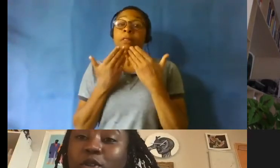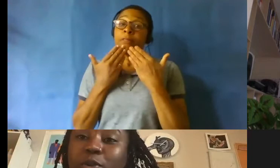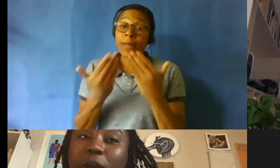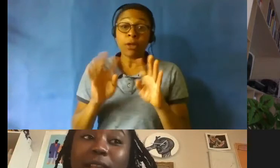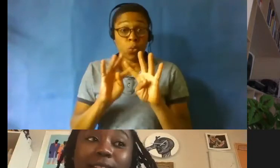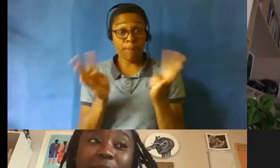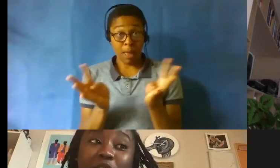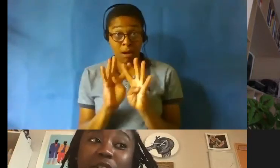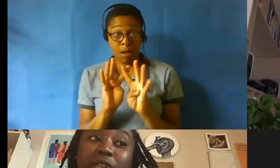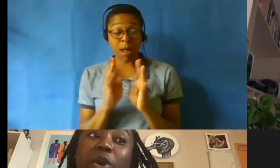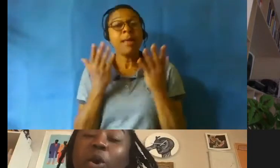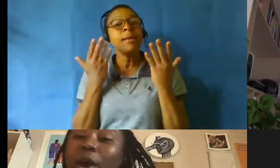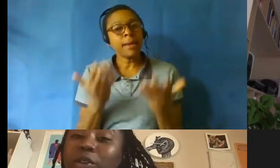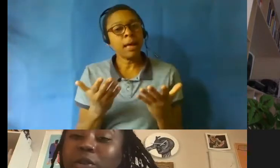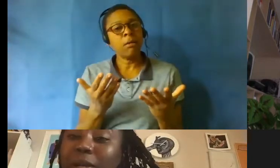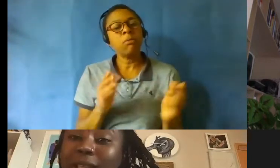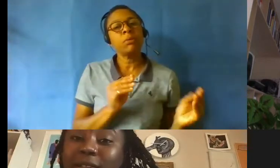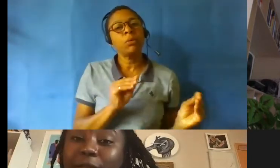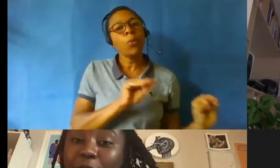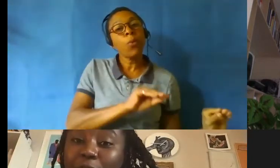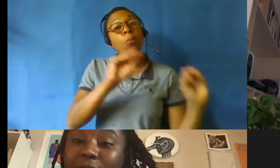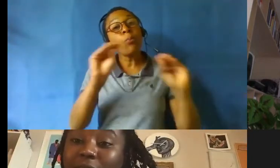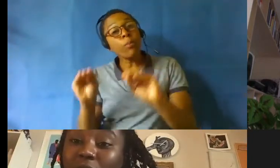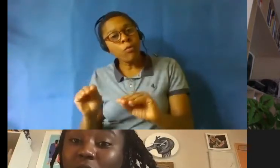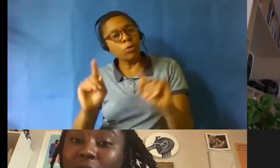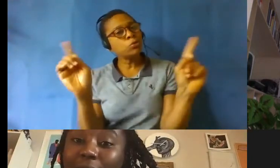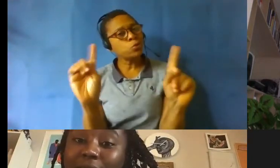to an intermission where you should please feel free to take a look at the